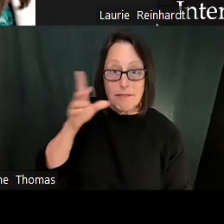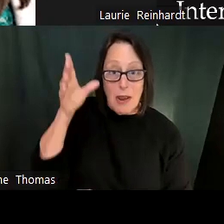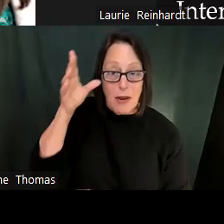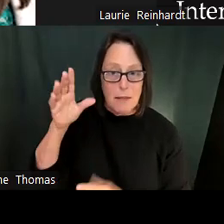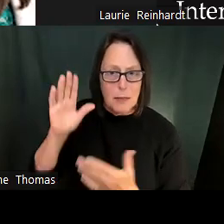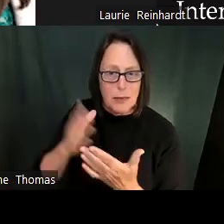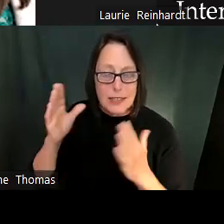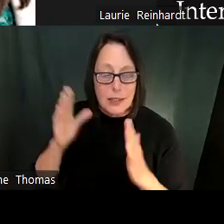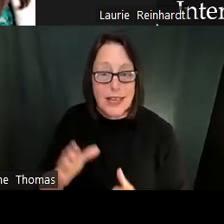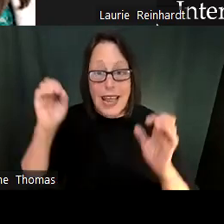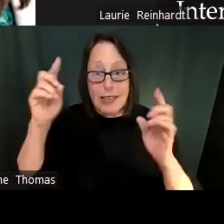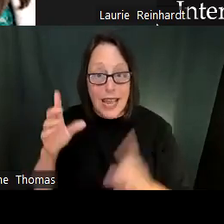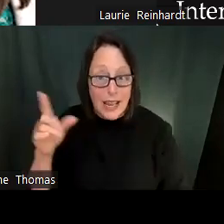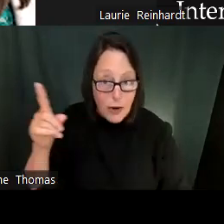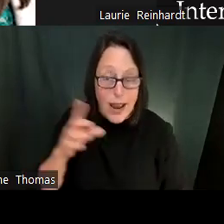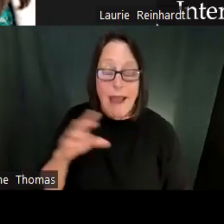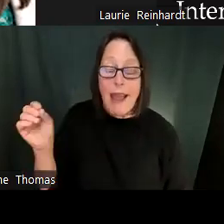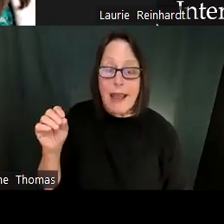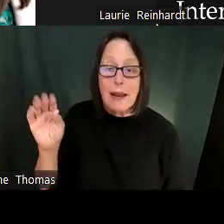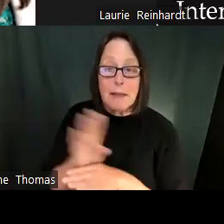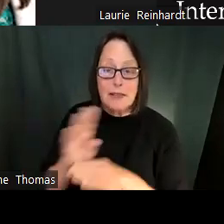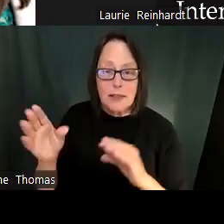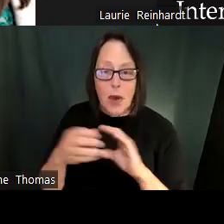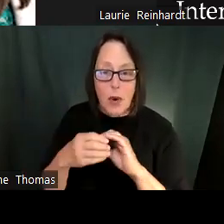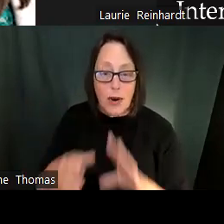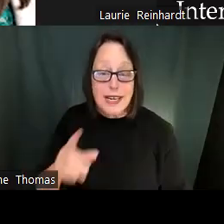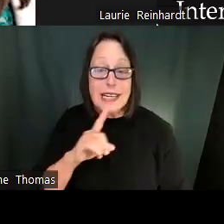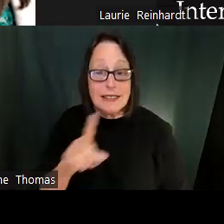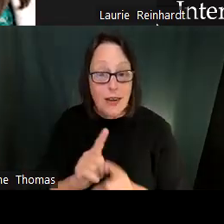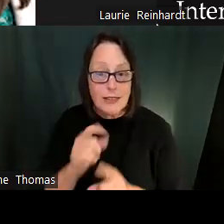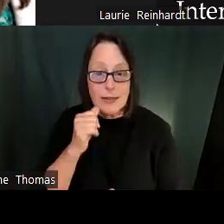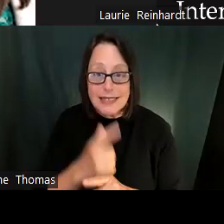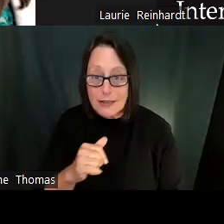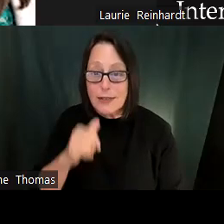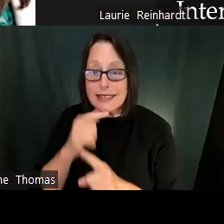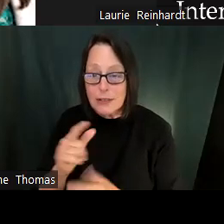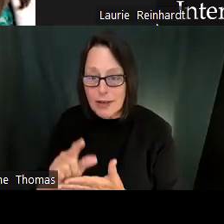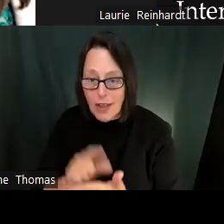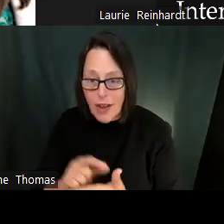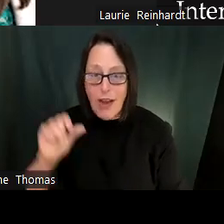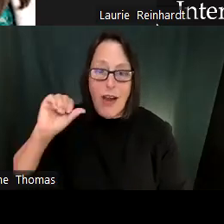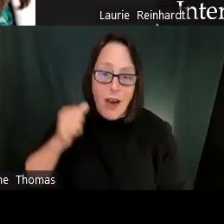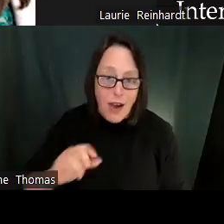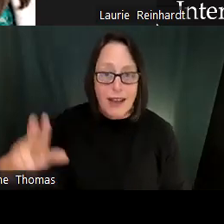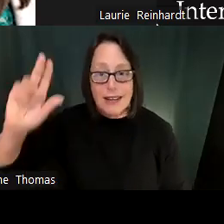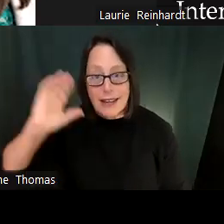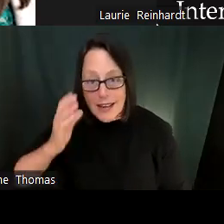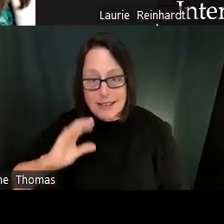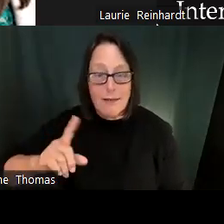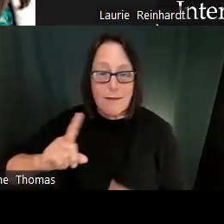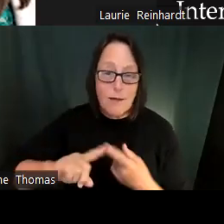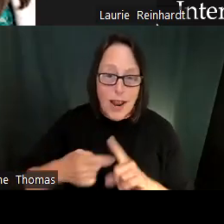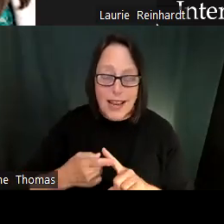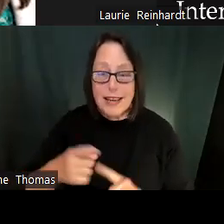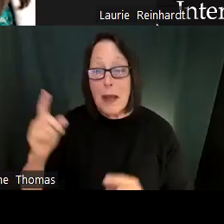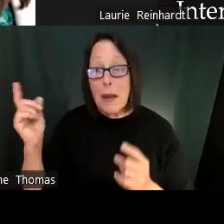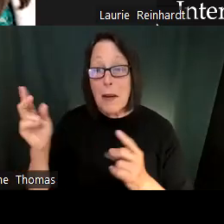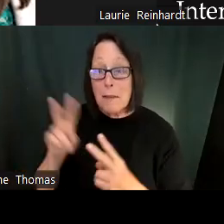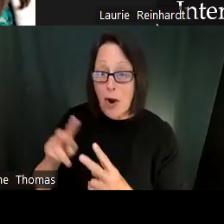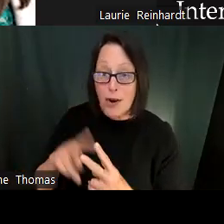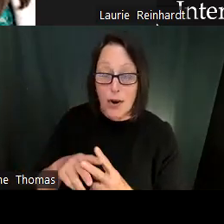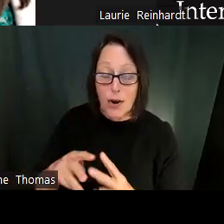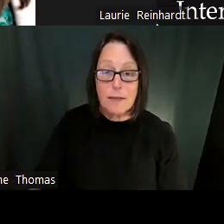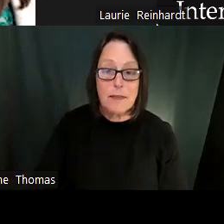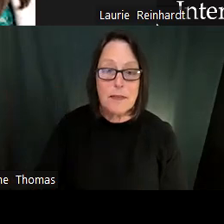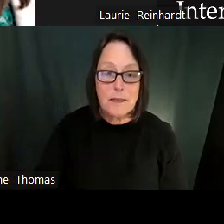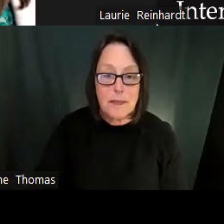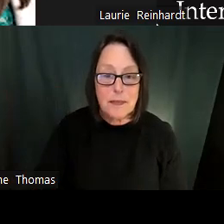Medium-sized, non-disabled. Cisgender female. Who is the granddaughter of Eastern Washington farmers and grocers, daughter of musicians.